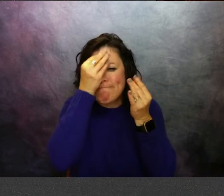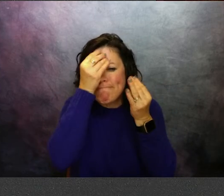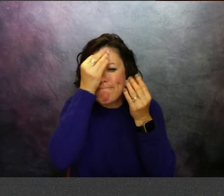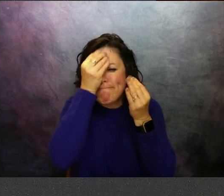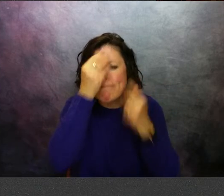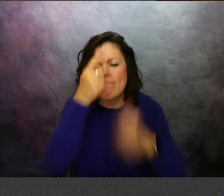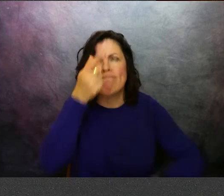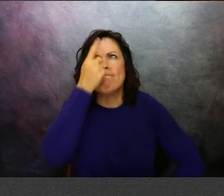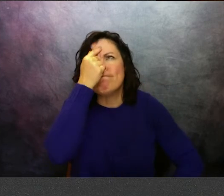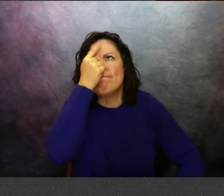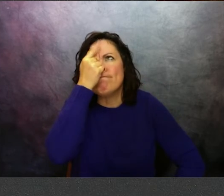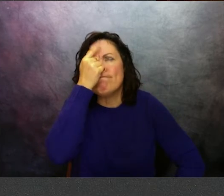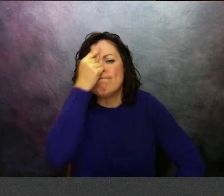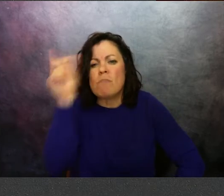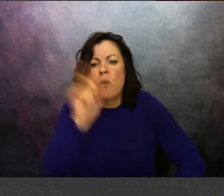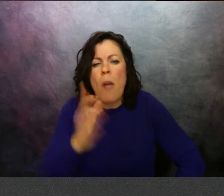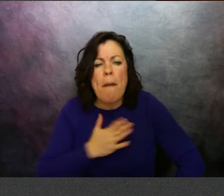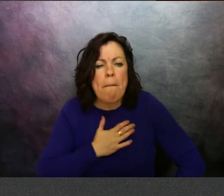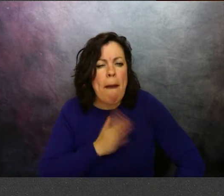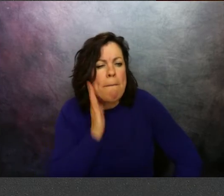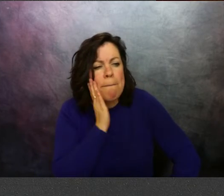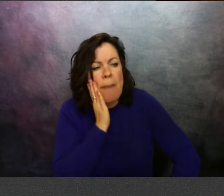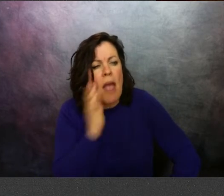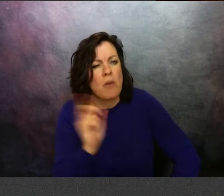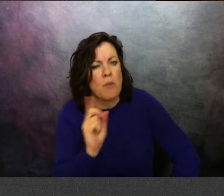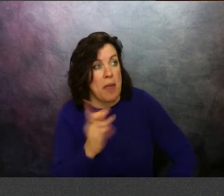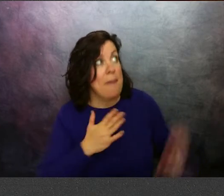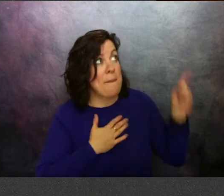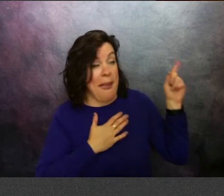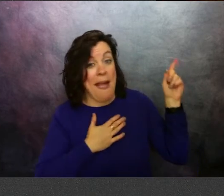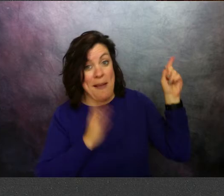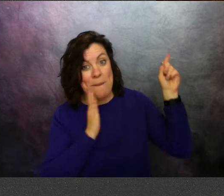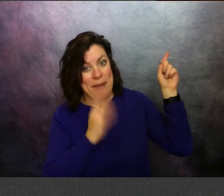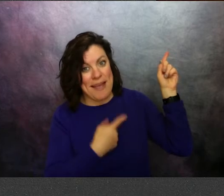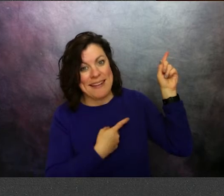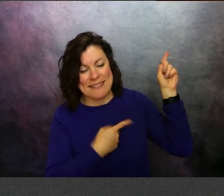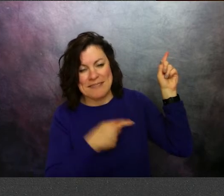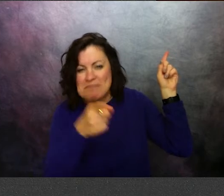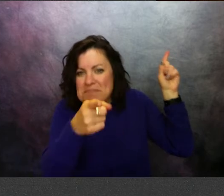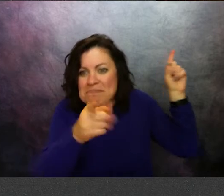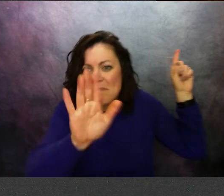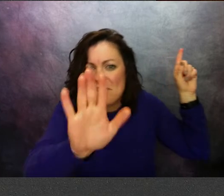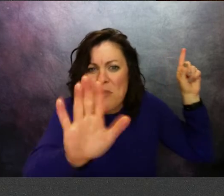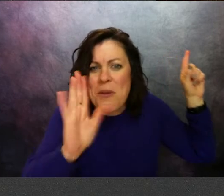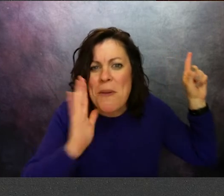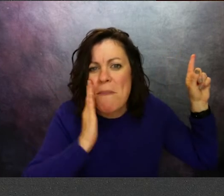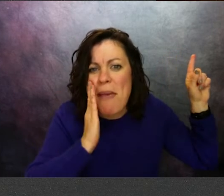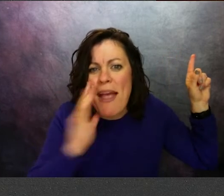Where could it be? Where in the room? So then you're going to draw your bed